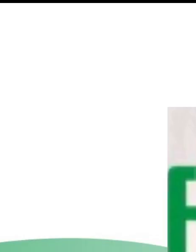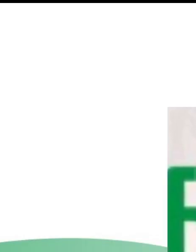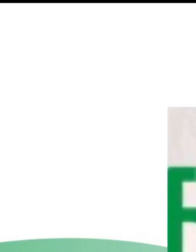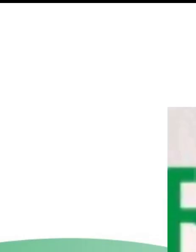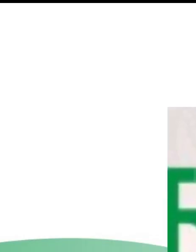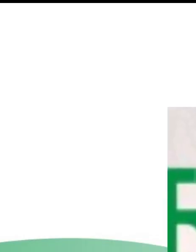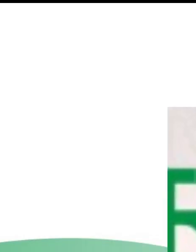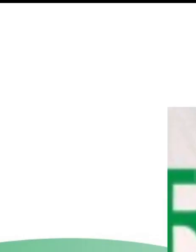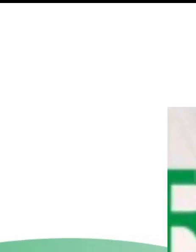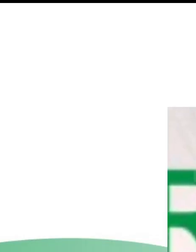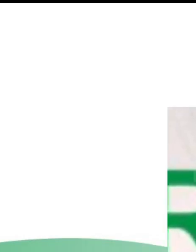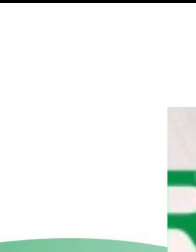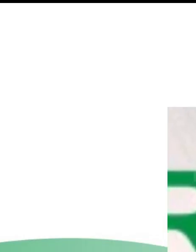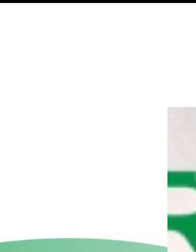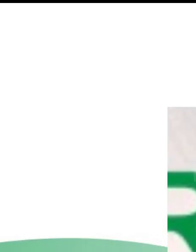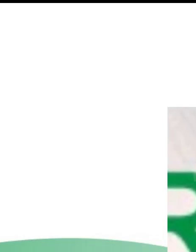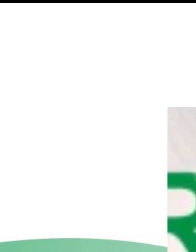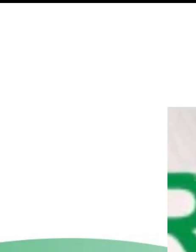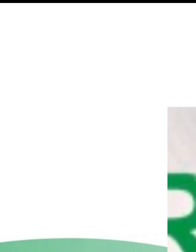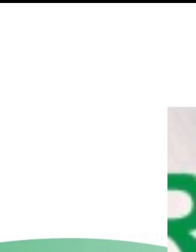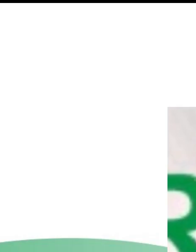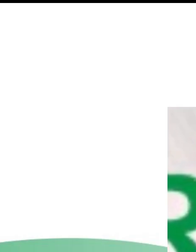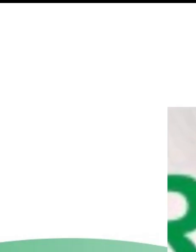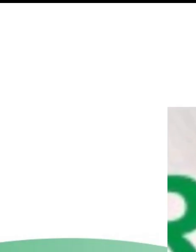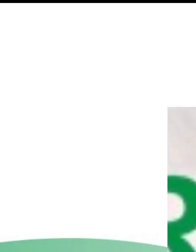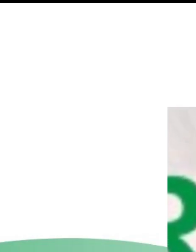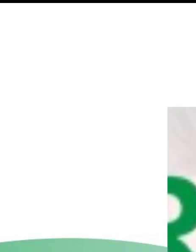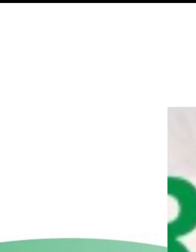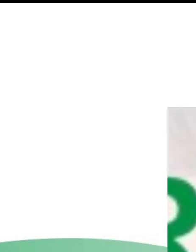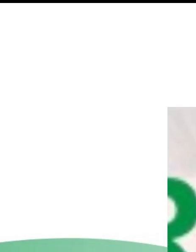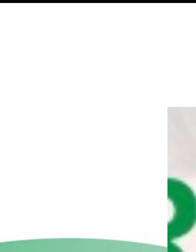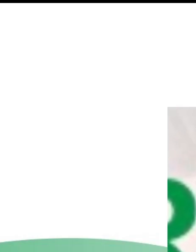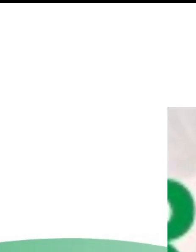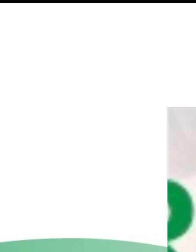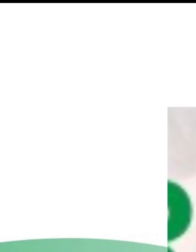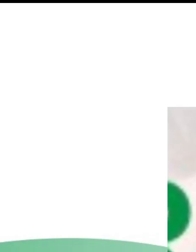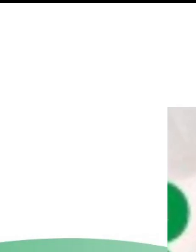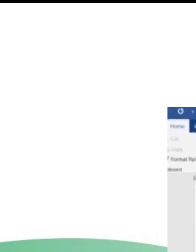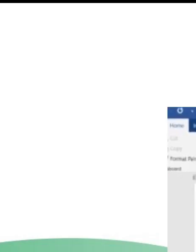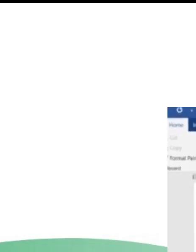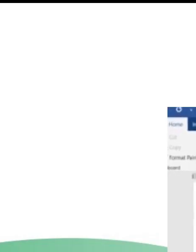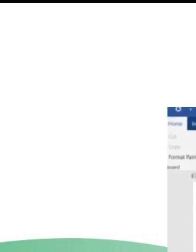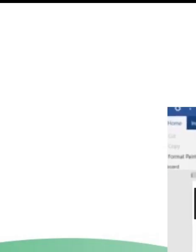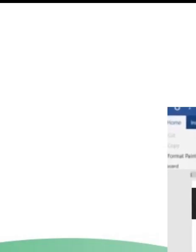Green entrepreneurship for deaf people